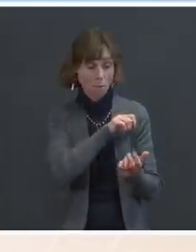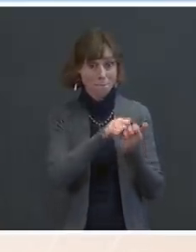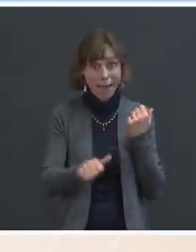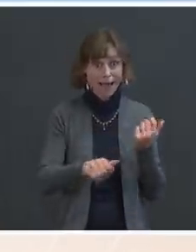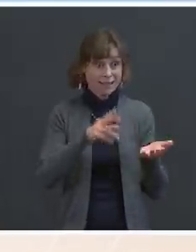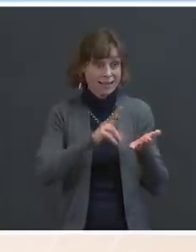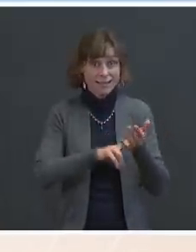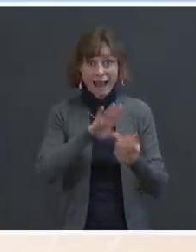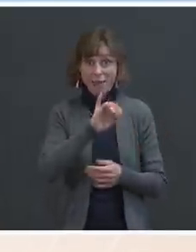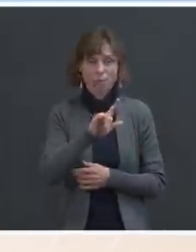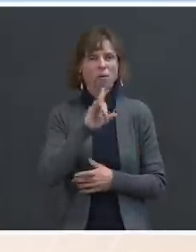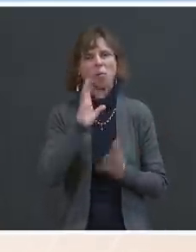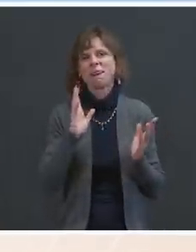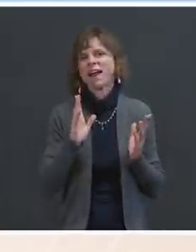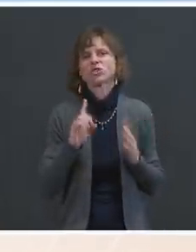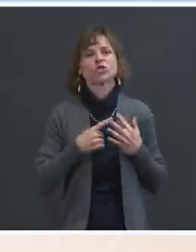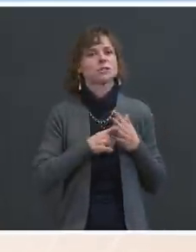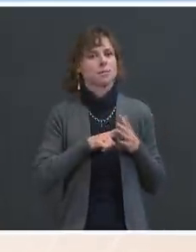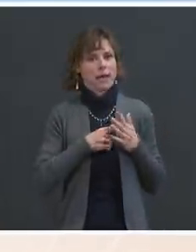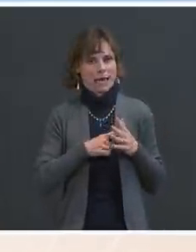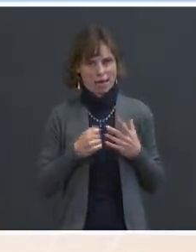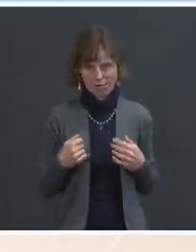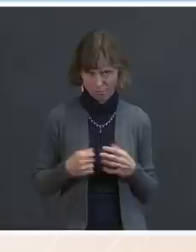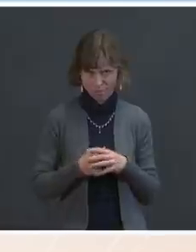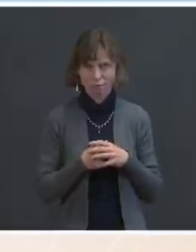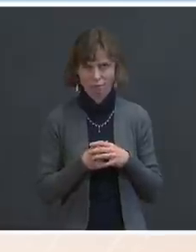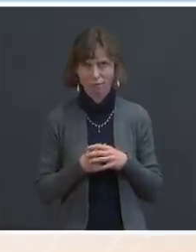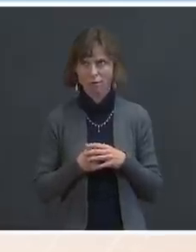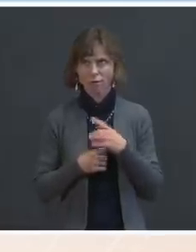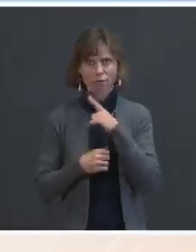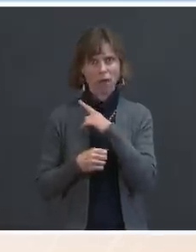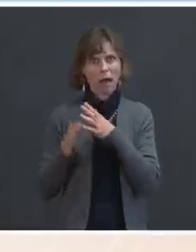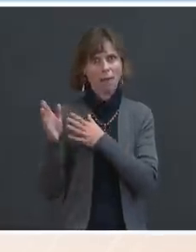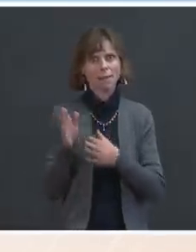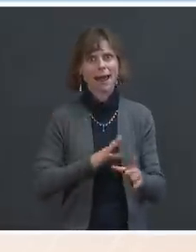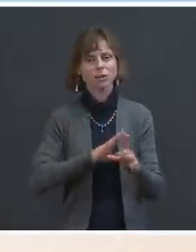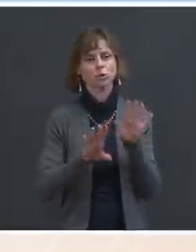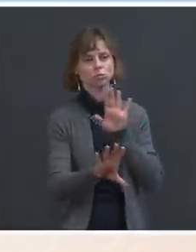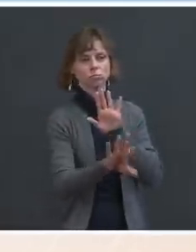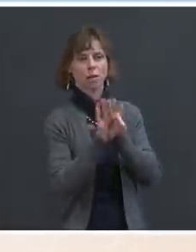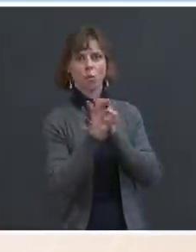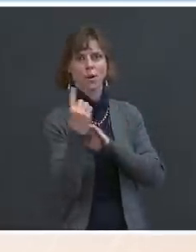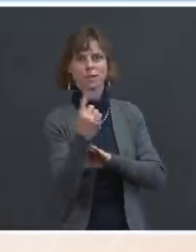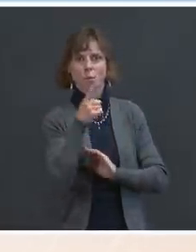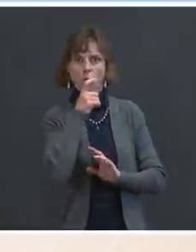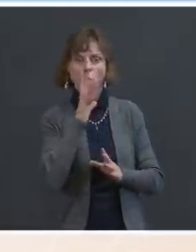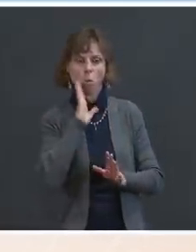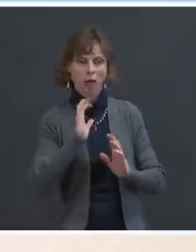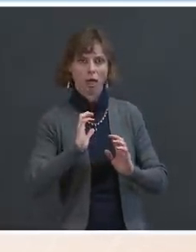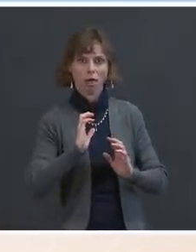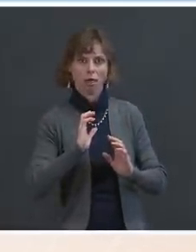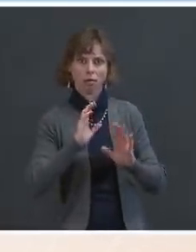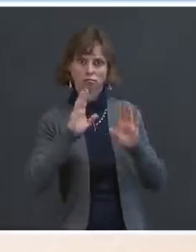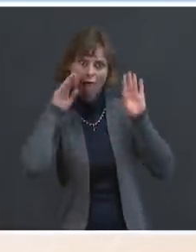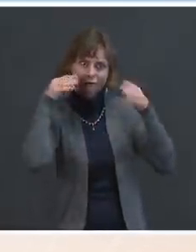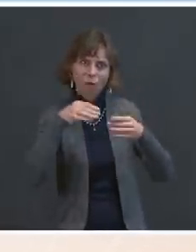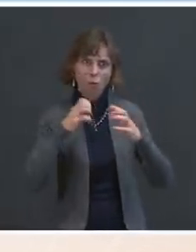and he will -- he plans to appoint somebody to run point on implementation. I don't have any personnel announcements today,